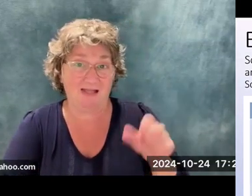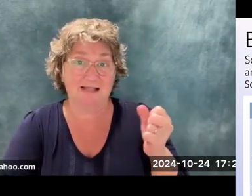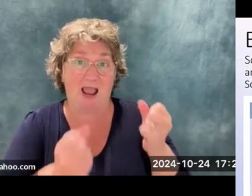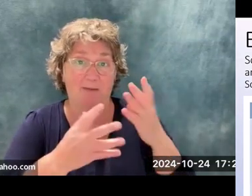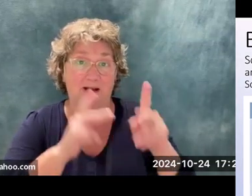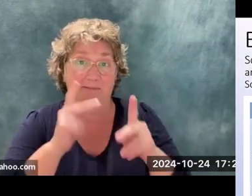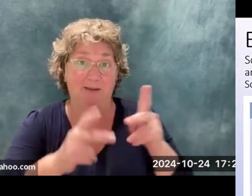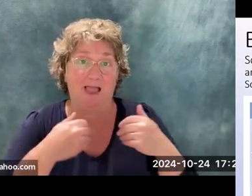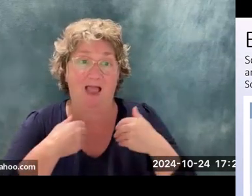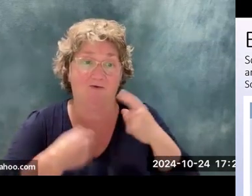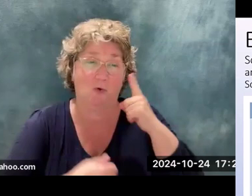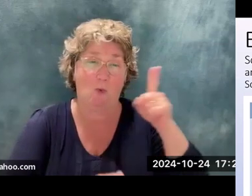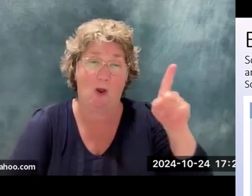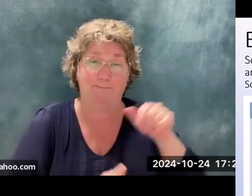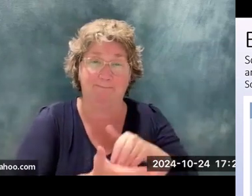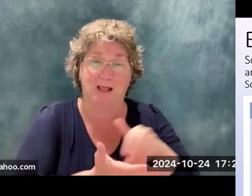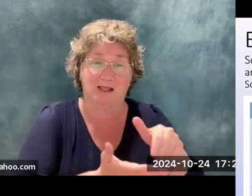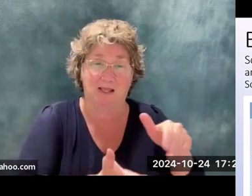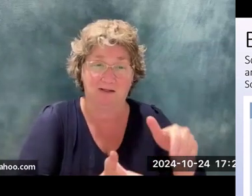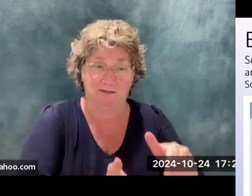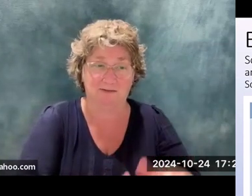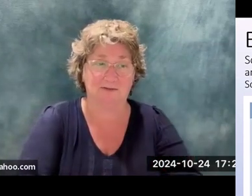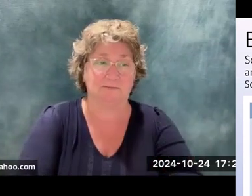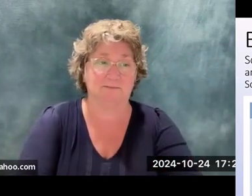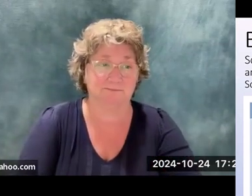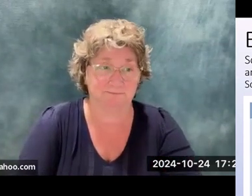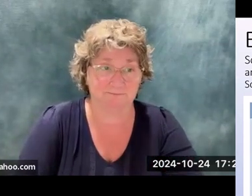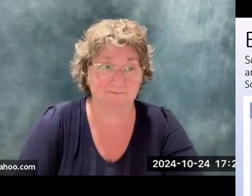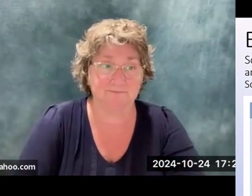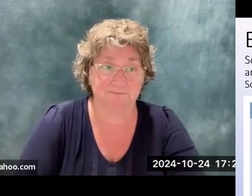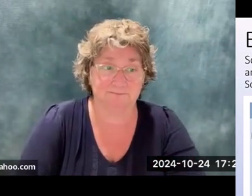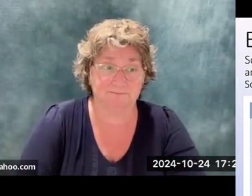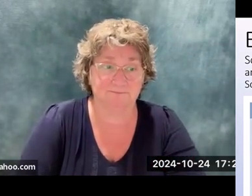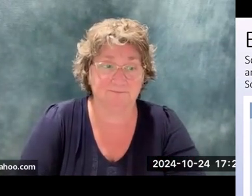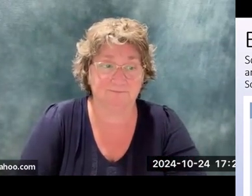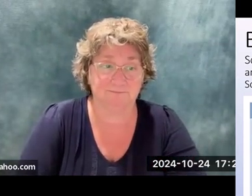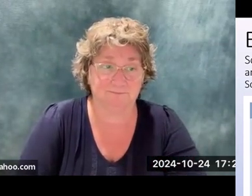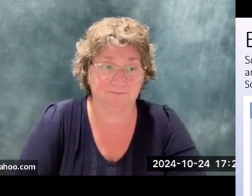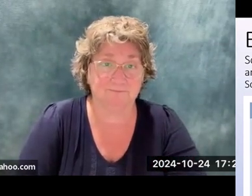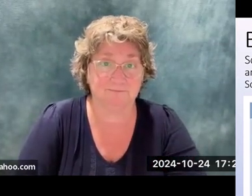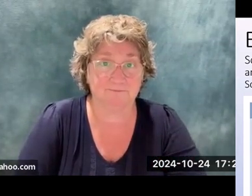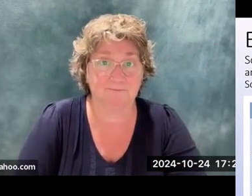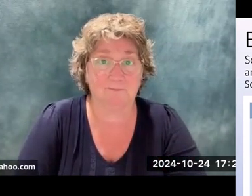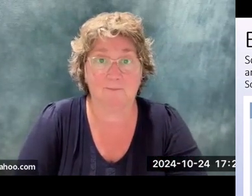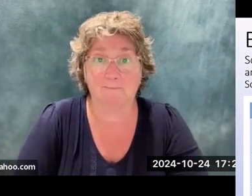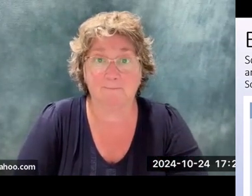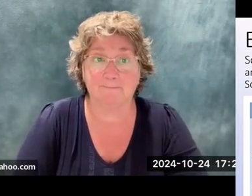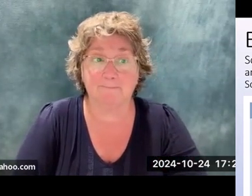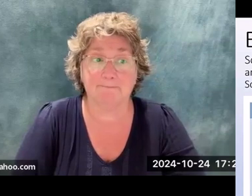For COVID-19, you're going to get 1,400 myocarditis cases in a million subjects.